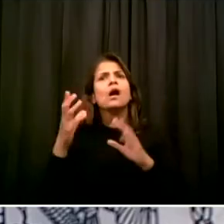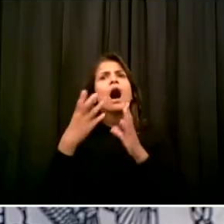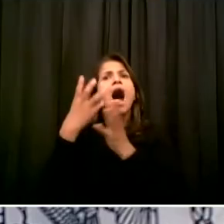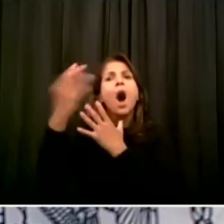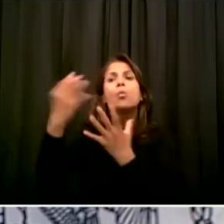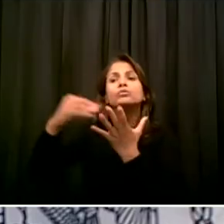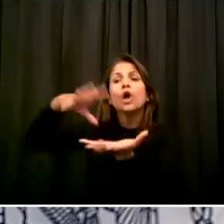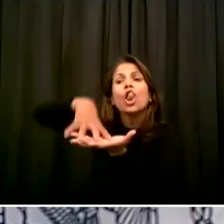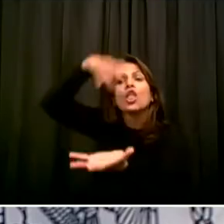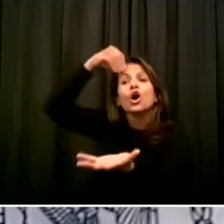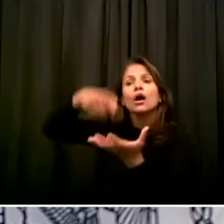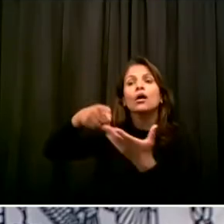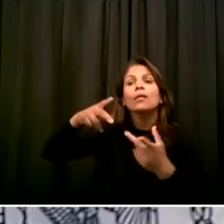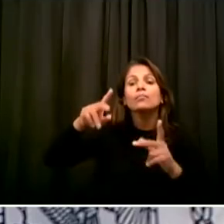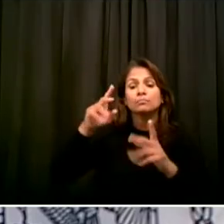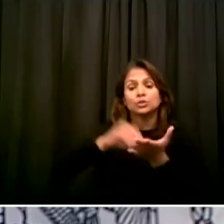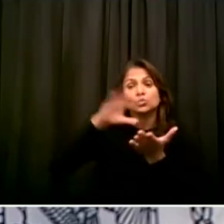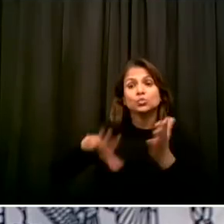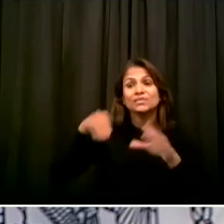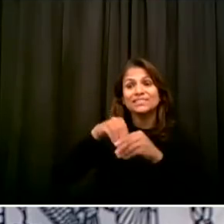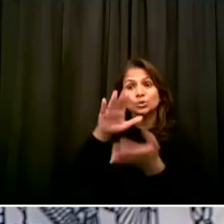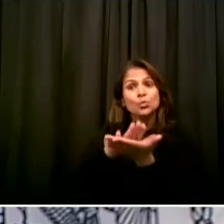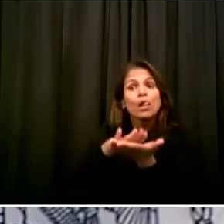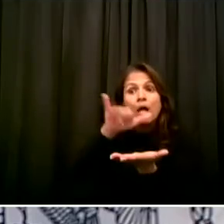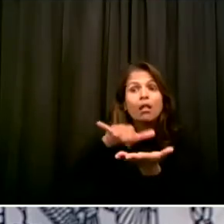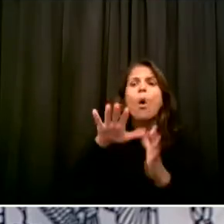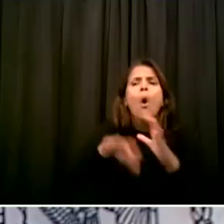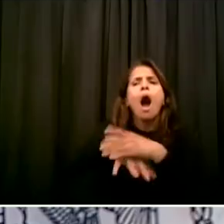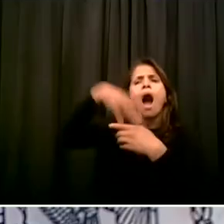QUESTN,IO BT,U ISTH IS